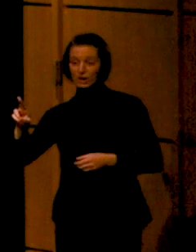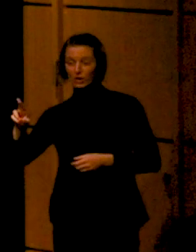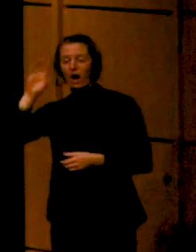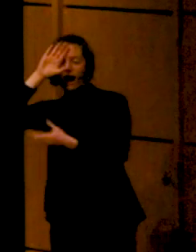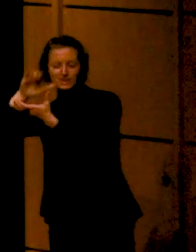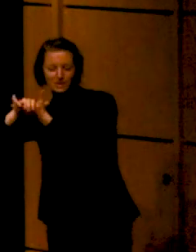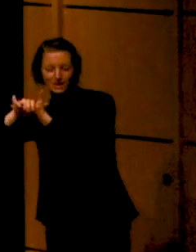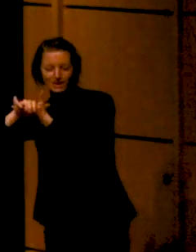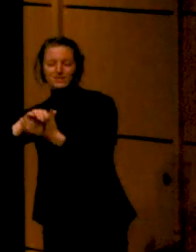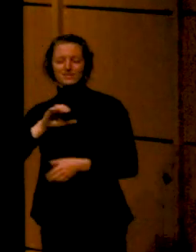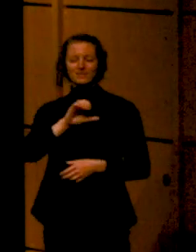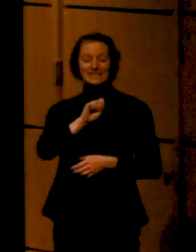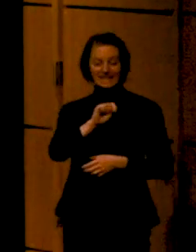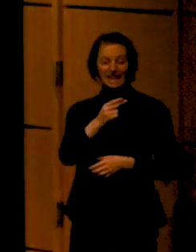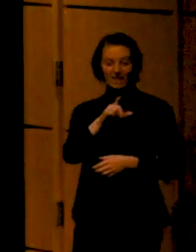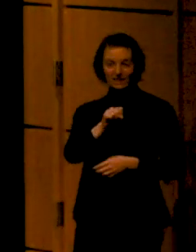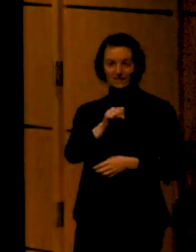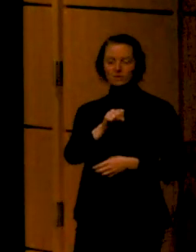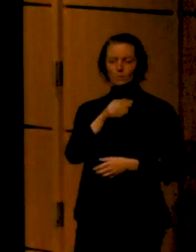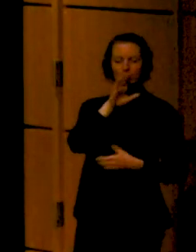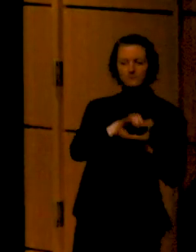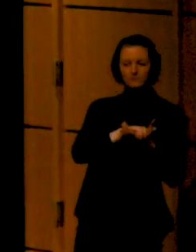and they spit fire back and forth at each other.